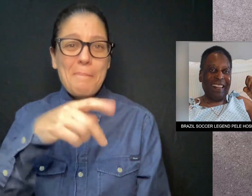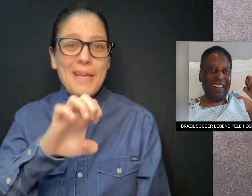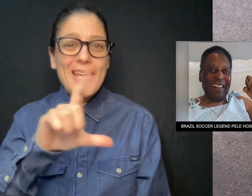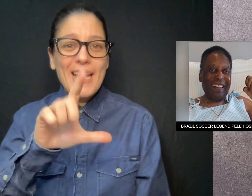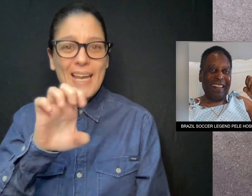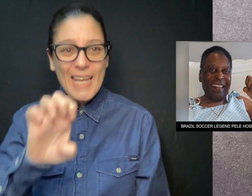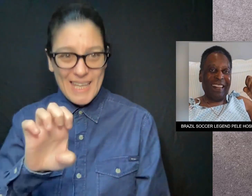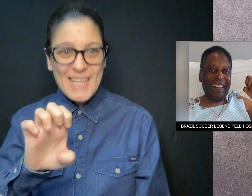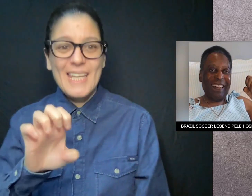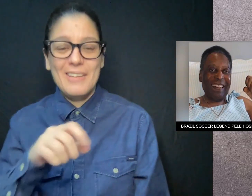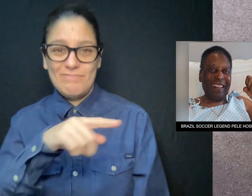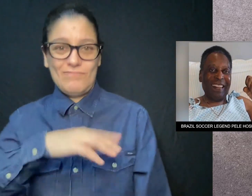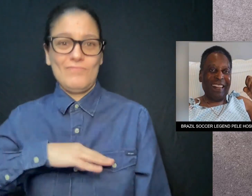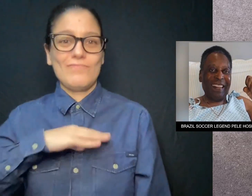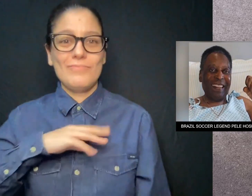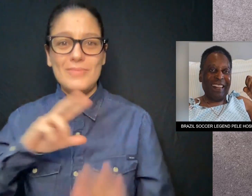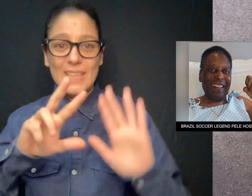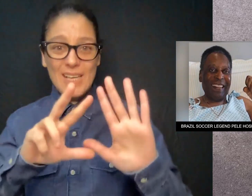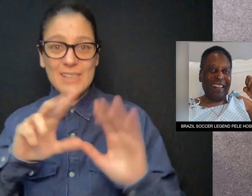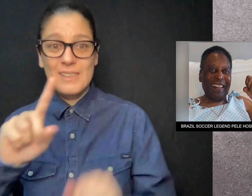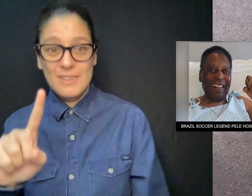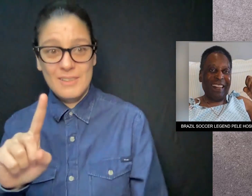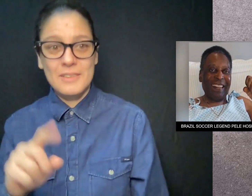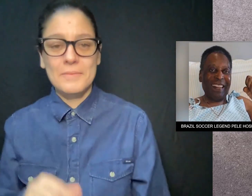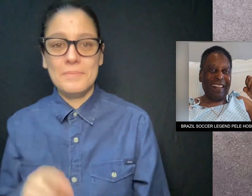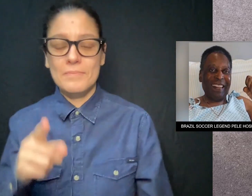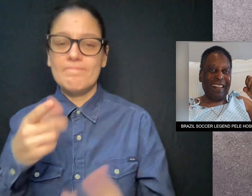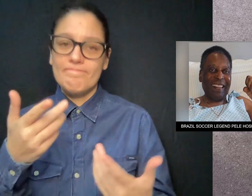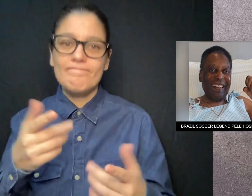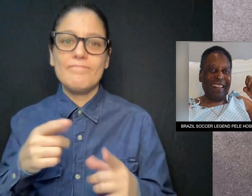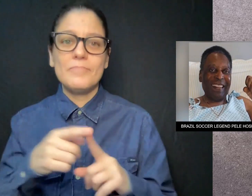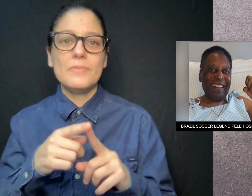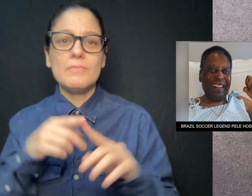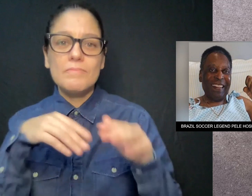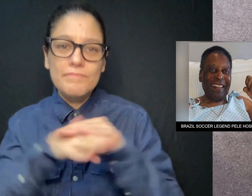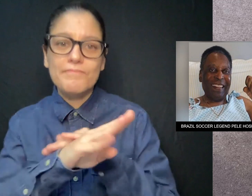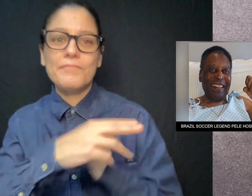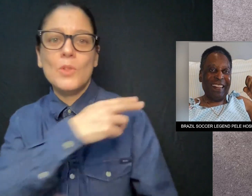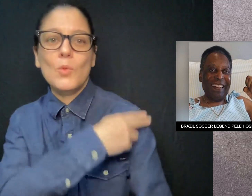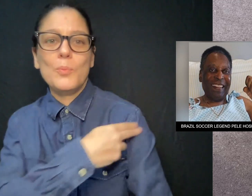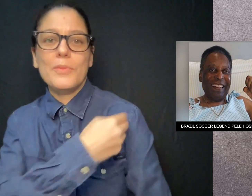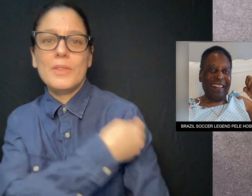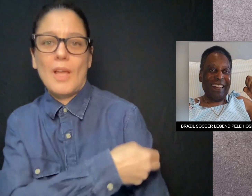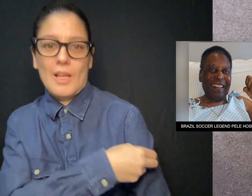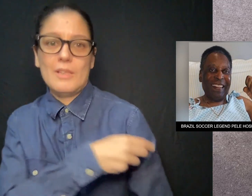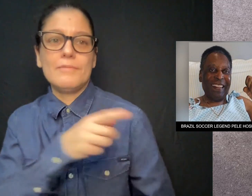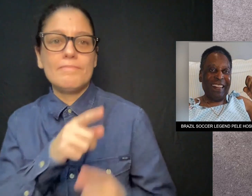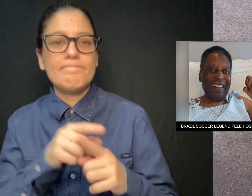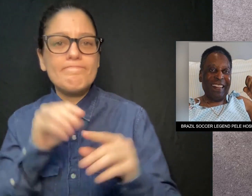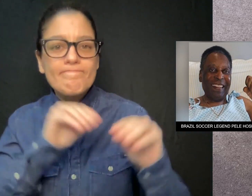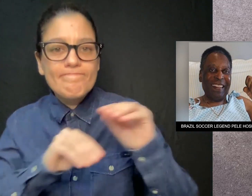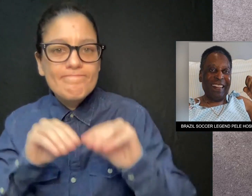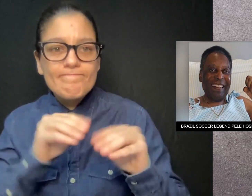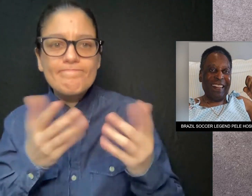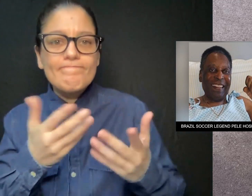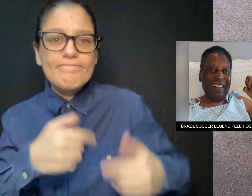81-year-old Brazilian soccer legend Pele underwent chemotherapy treatment this week